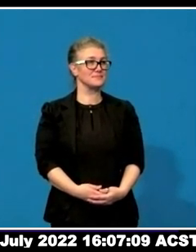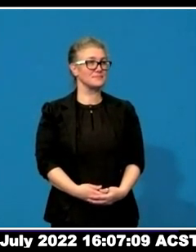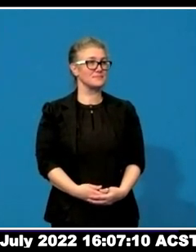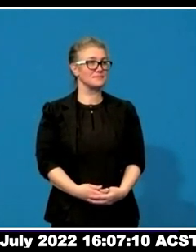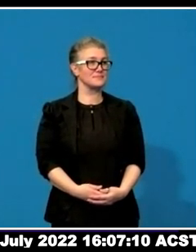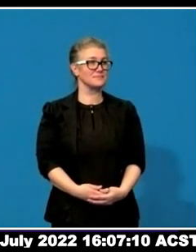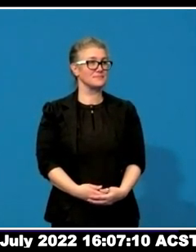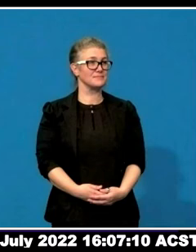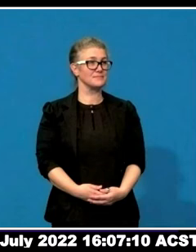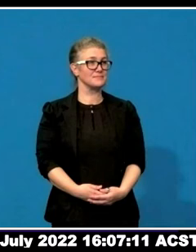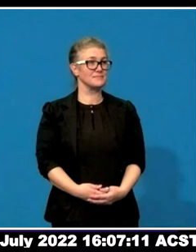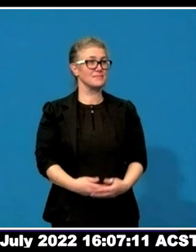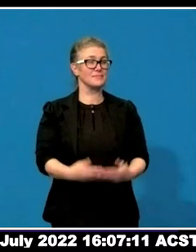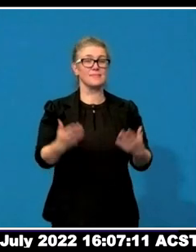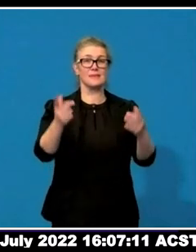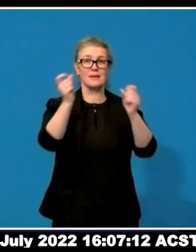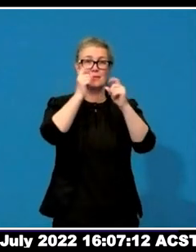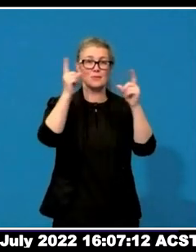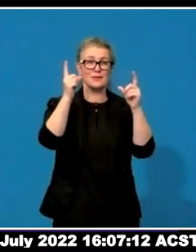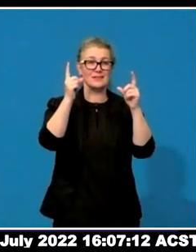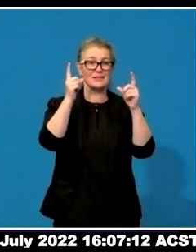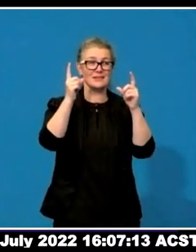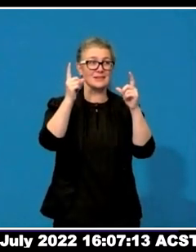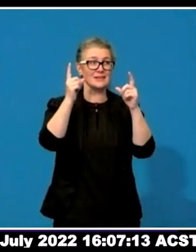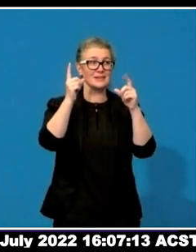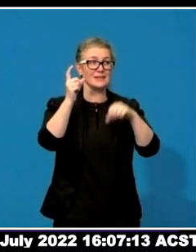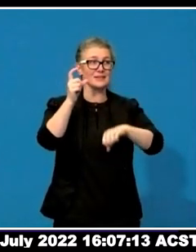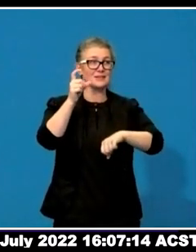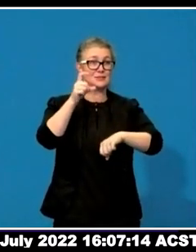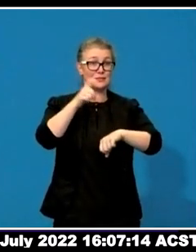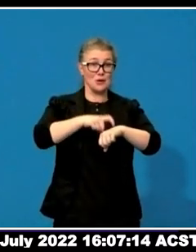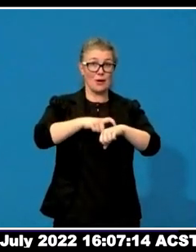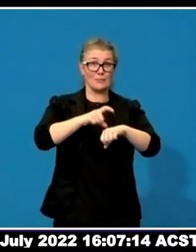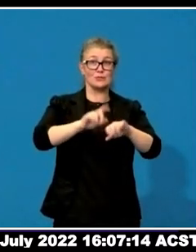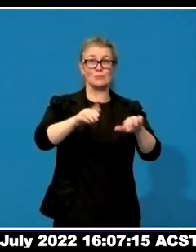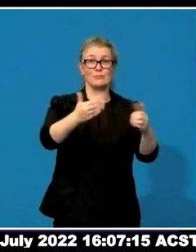I was wondering whether I might make available some time to the Commissioners for questions. CHAIR: Yes.